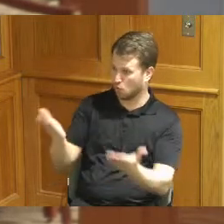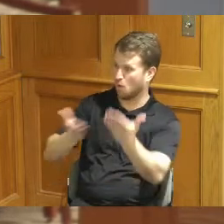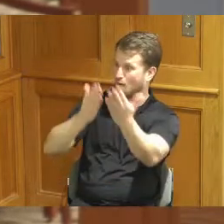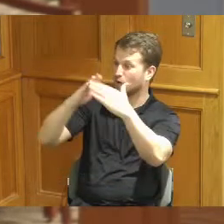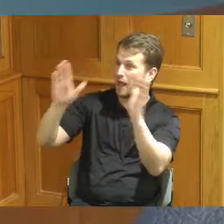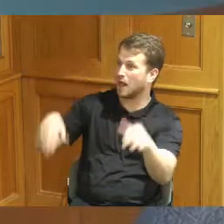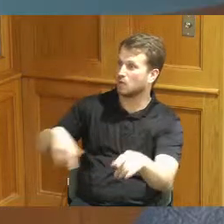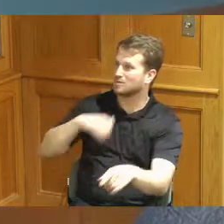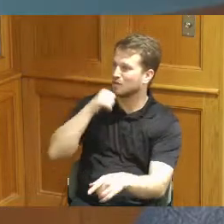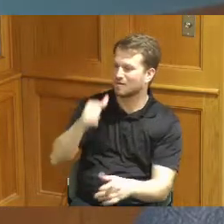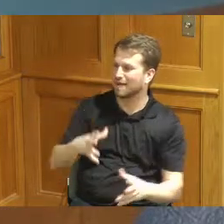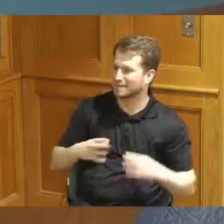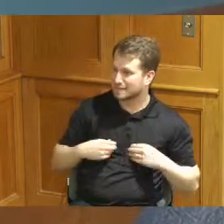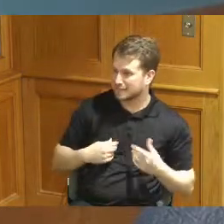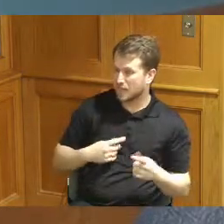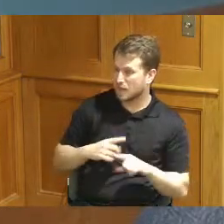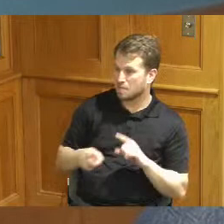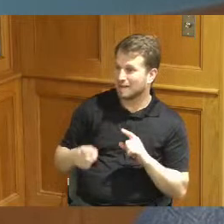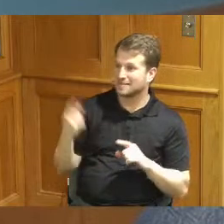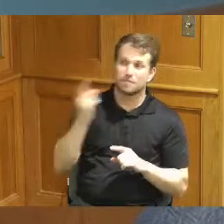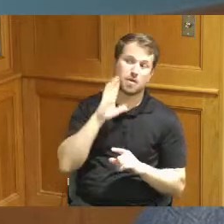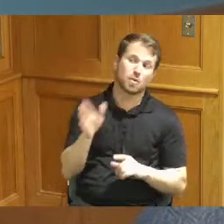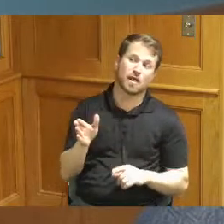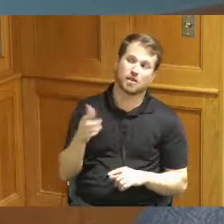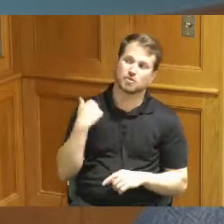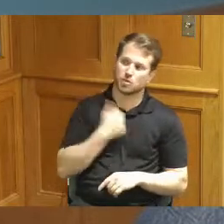not taking it but we somebody is going to take it so we funded it